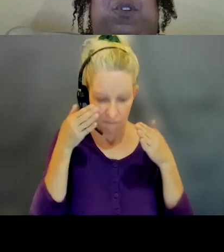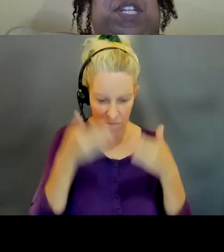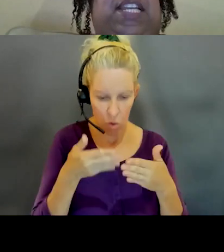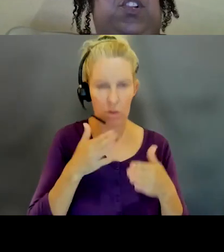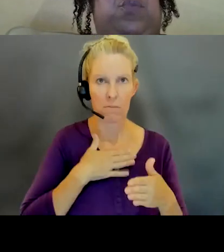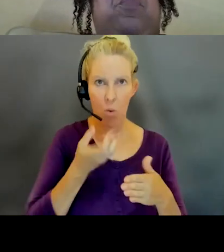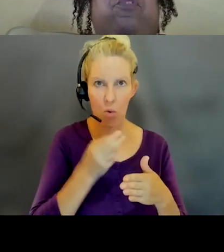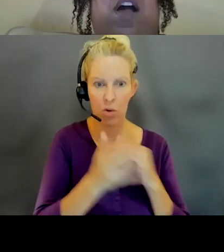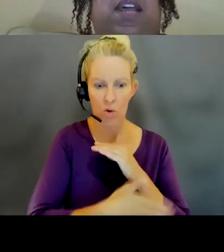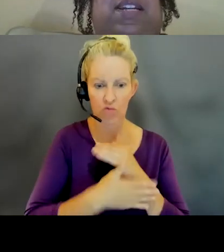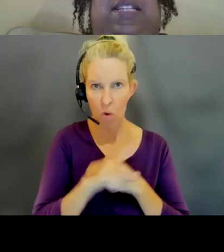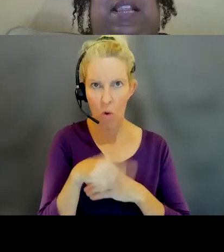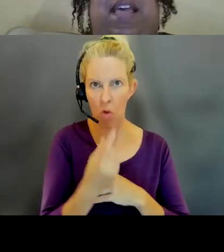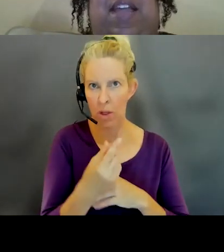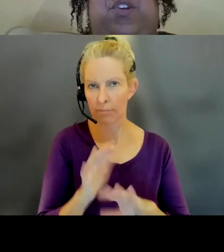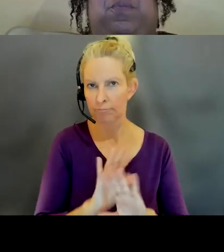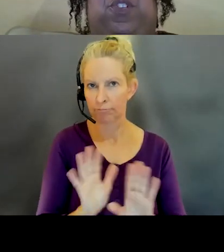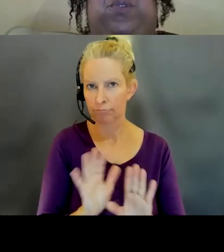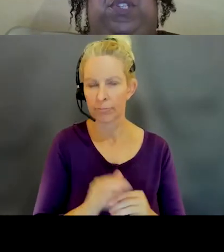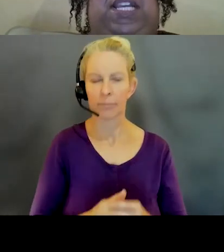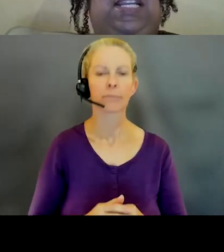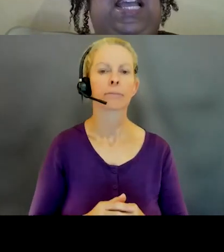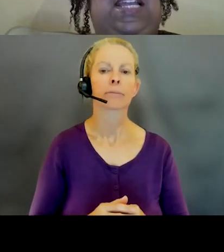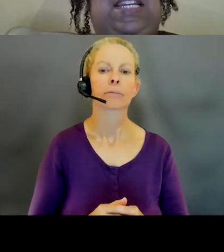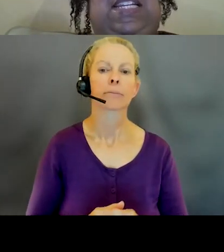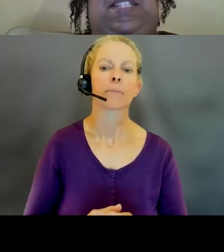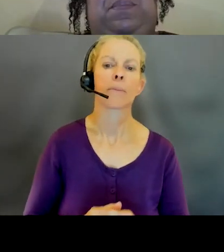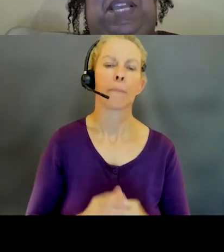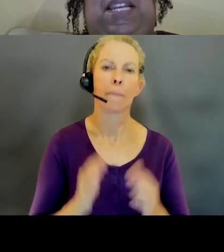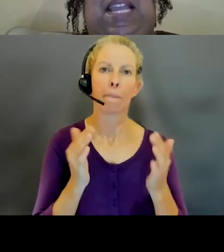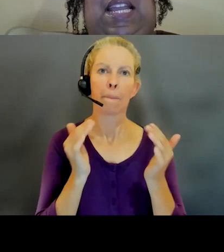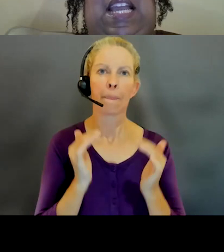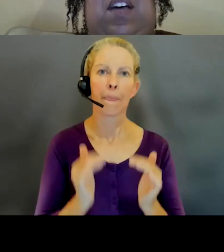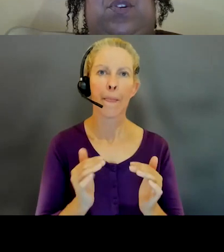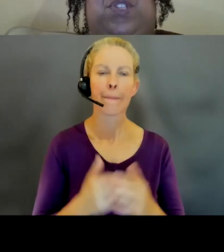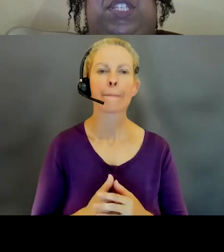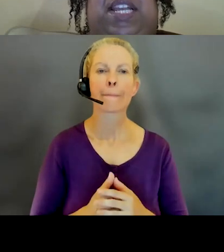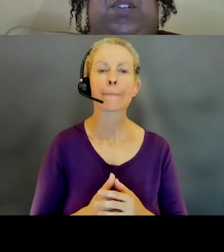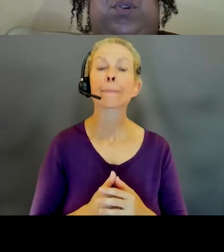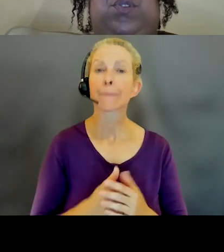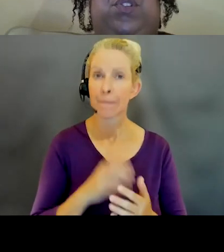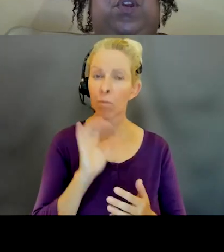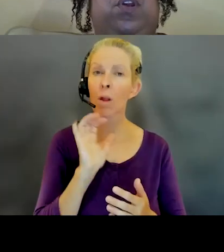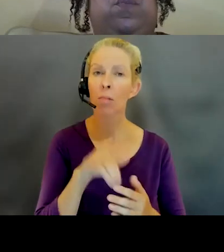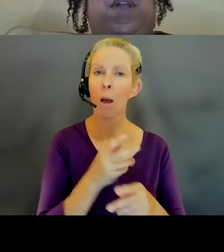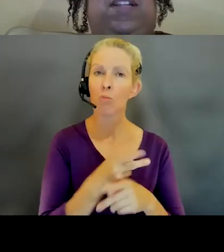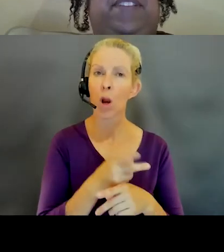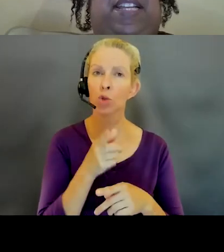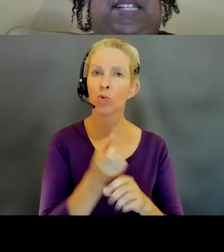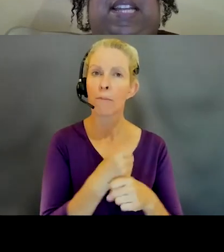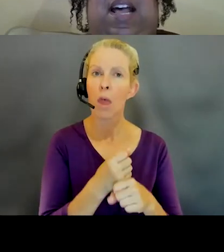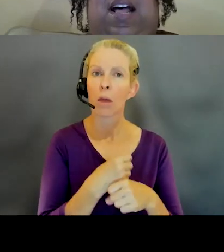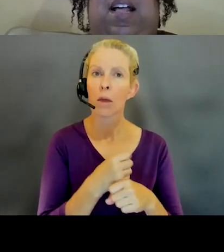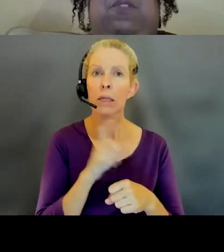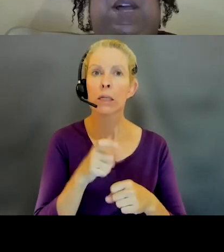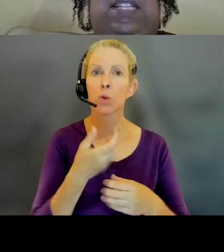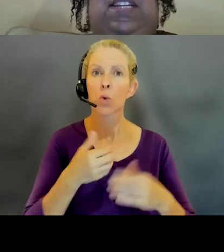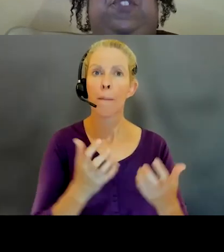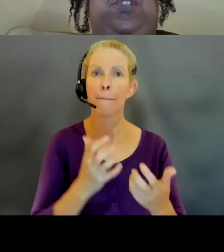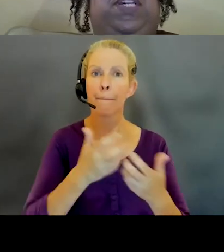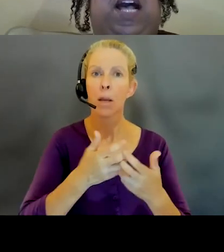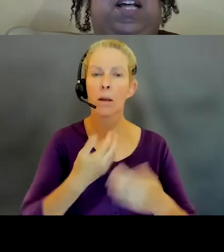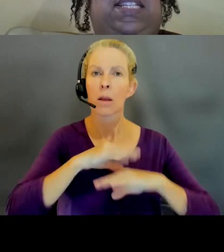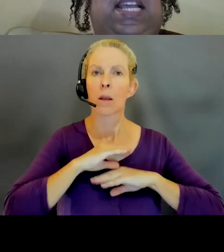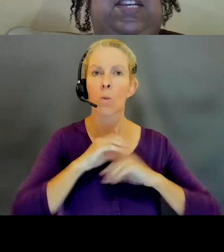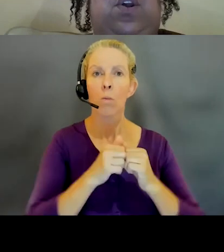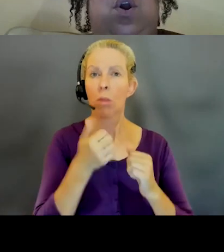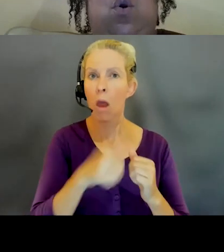particular product that you are producing need to meet any other standards, relative to the content,